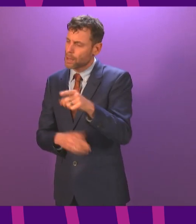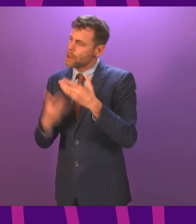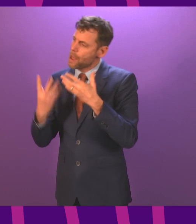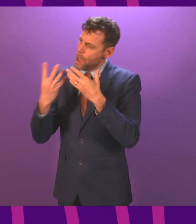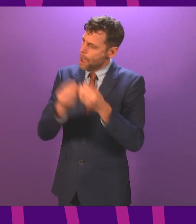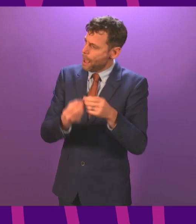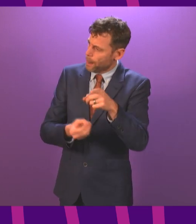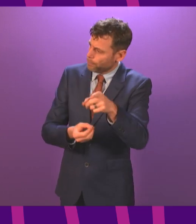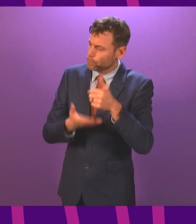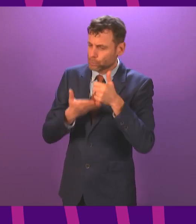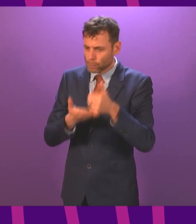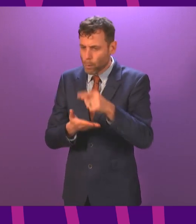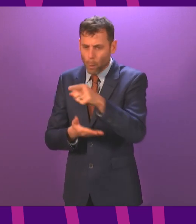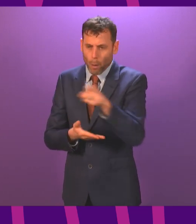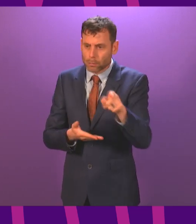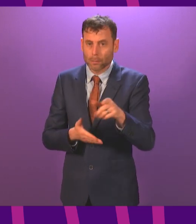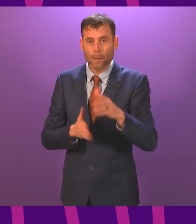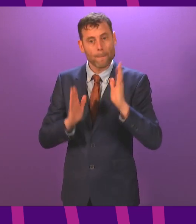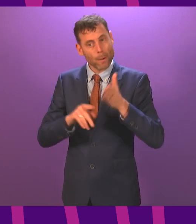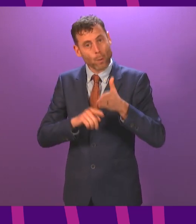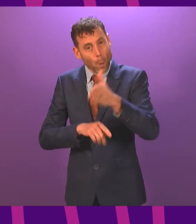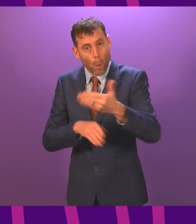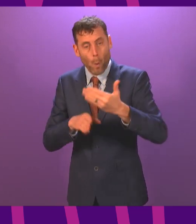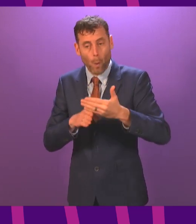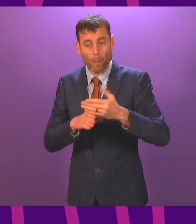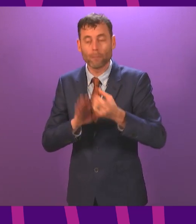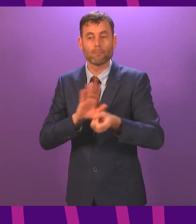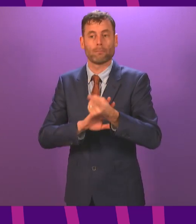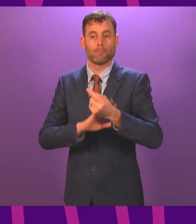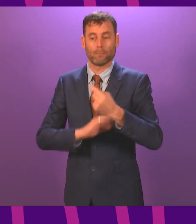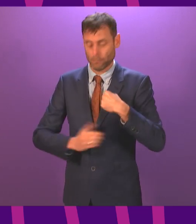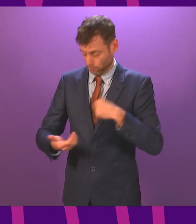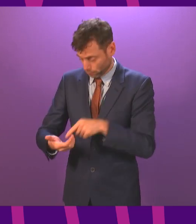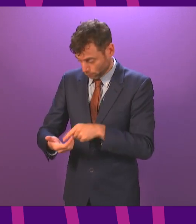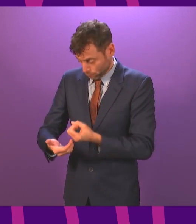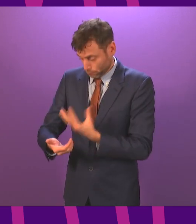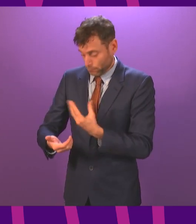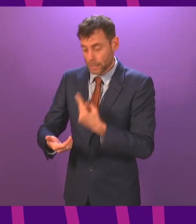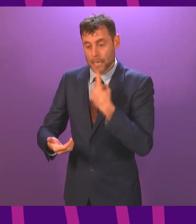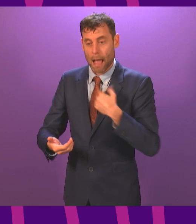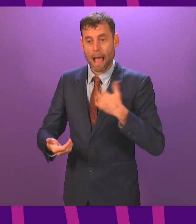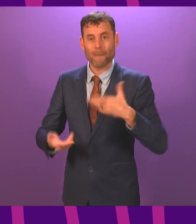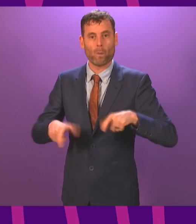responsibility they have to support employees who are advised to self-isolate but are unable to work from home?